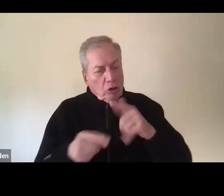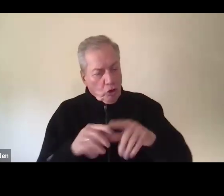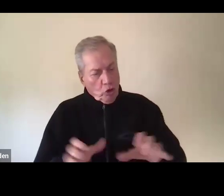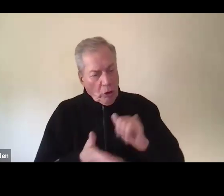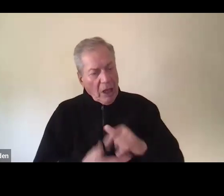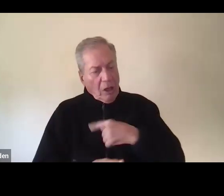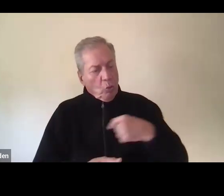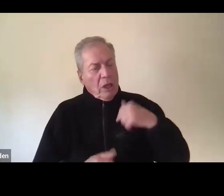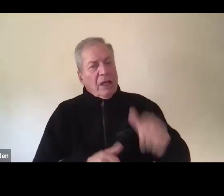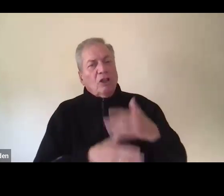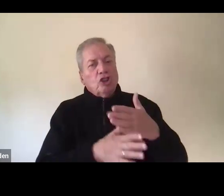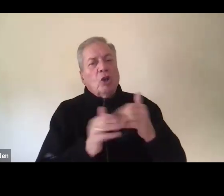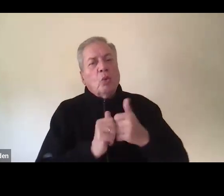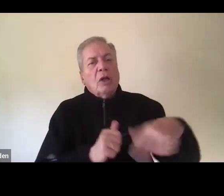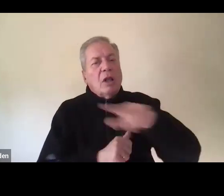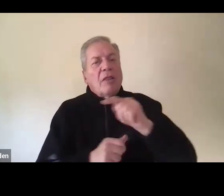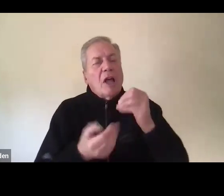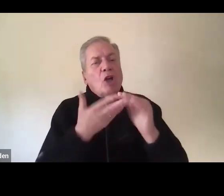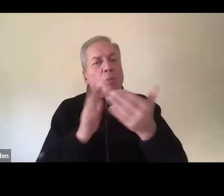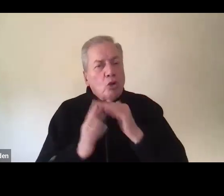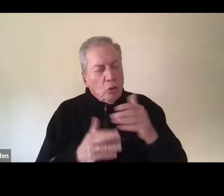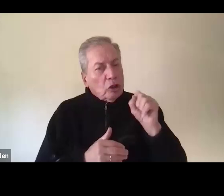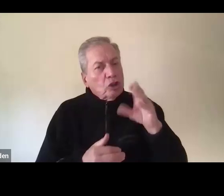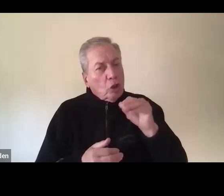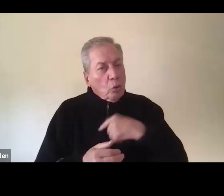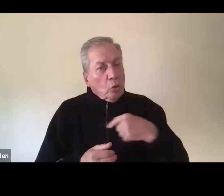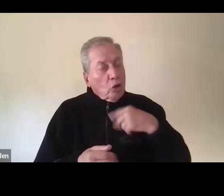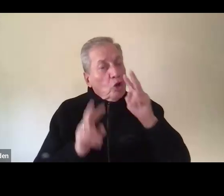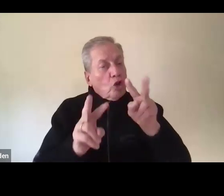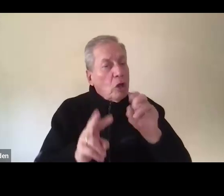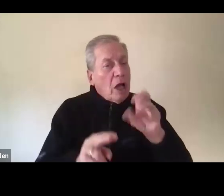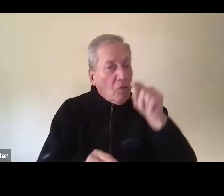for doing that so that we can share with the wider community. So be on the lookout